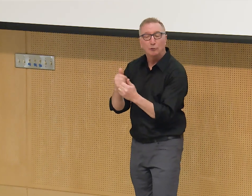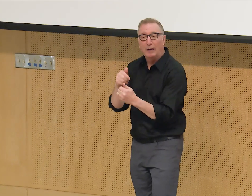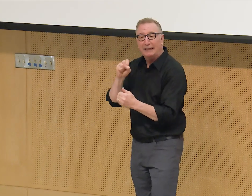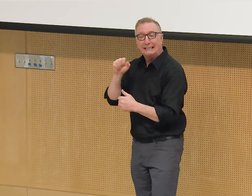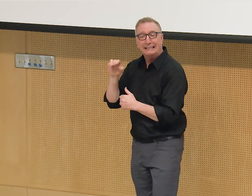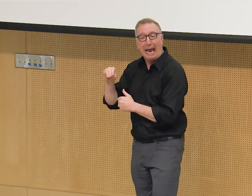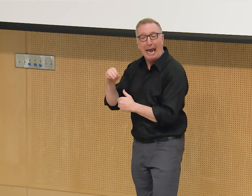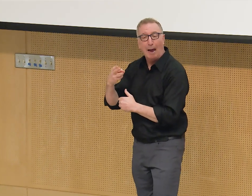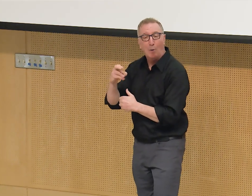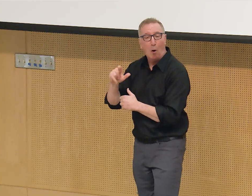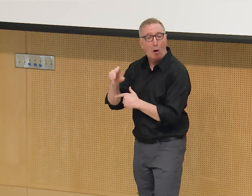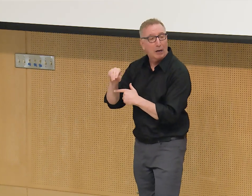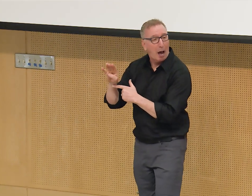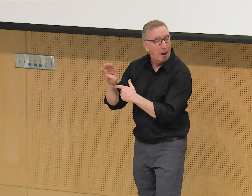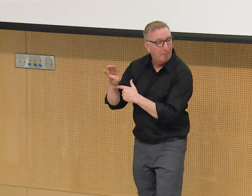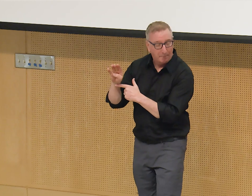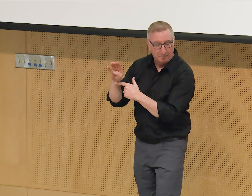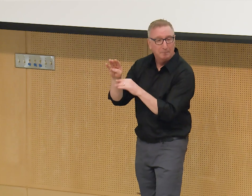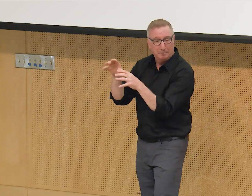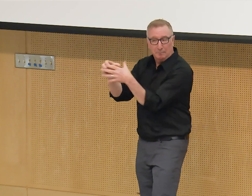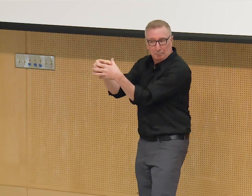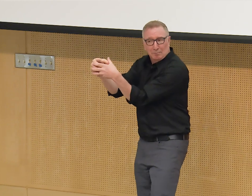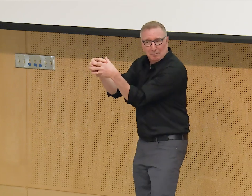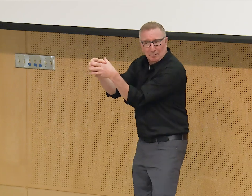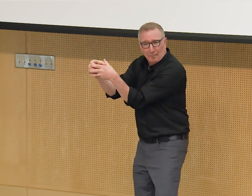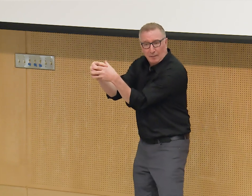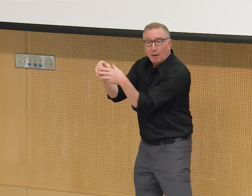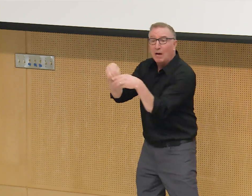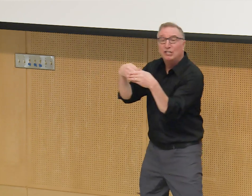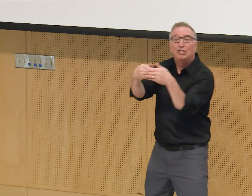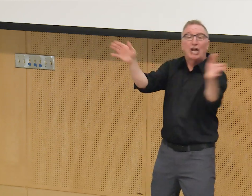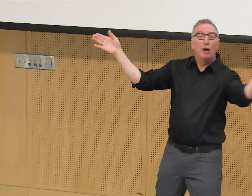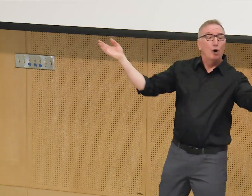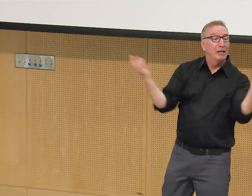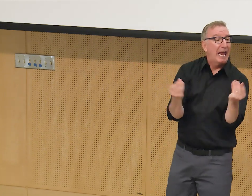NITD faculty like Sam Holcomb offered sign language classes